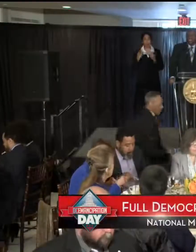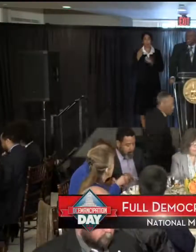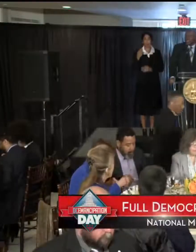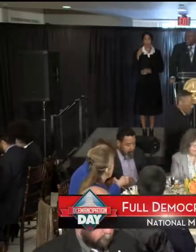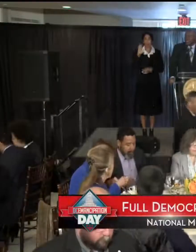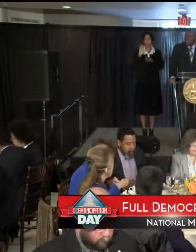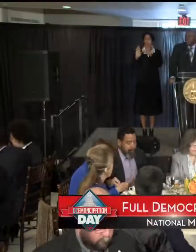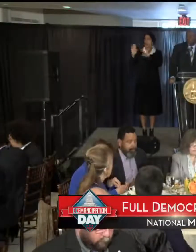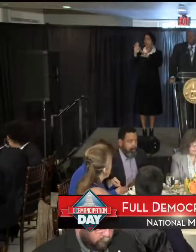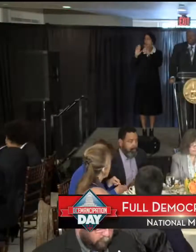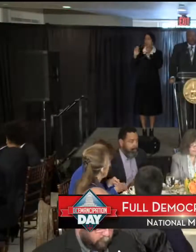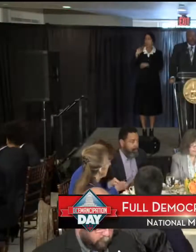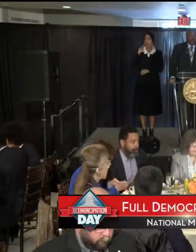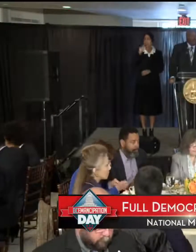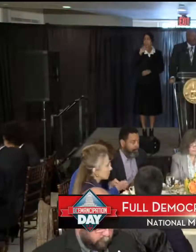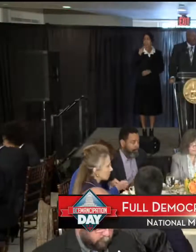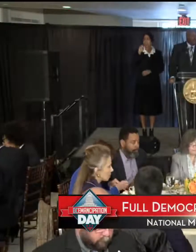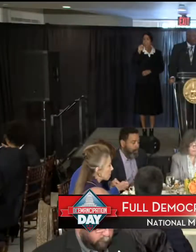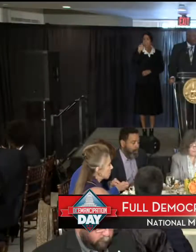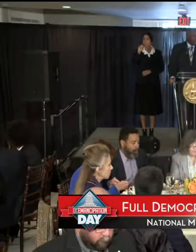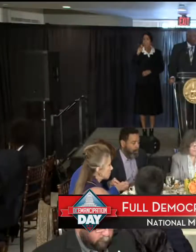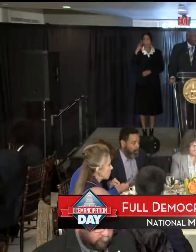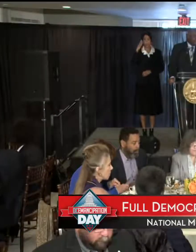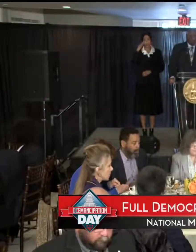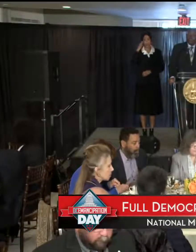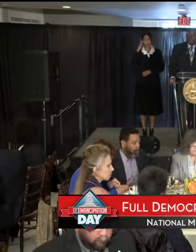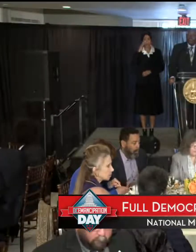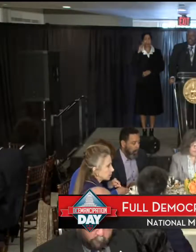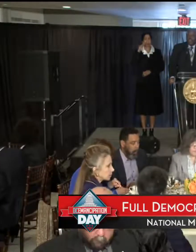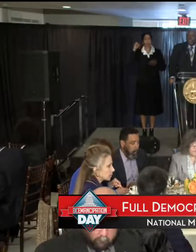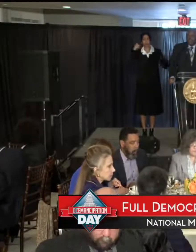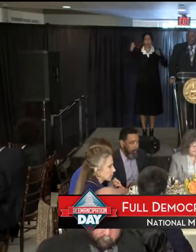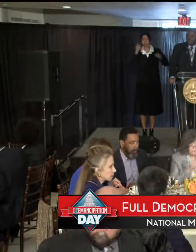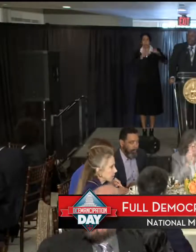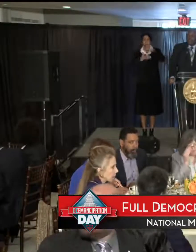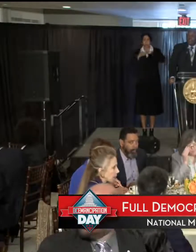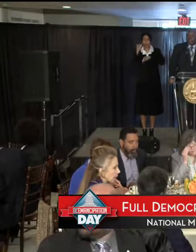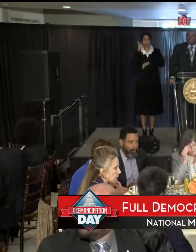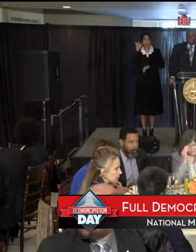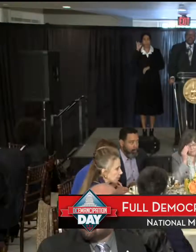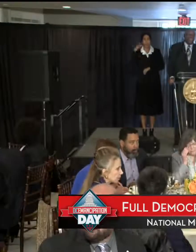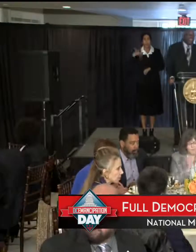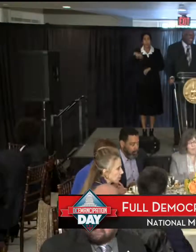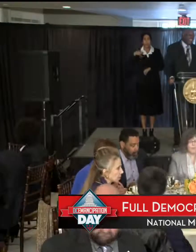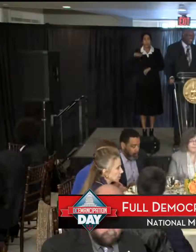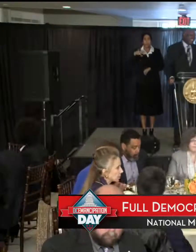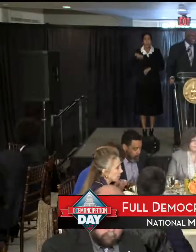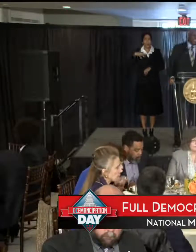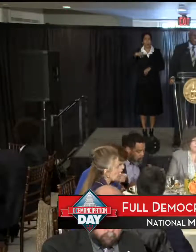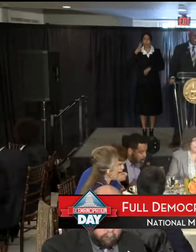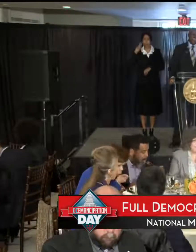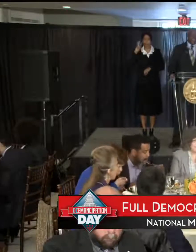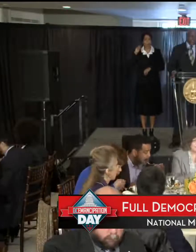AGAIN WITH THAT STORM THAT BLEW THROUGH HERE.